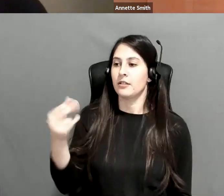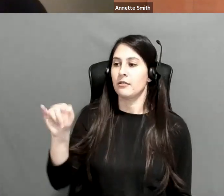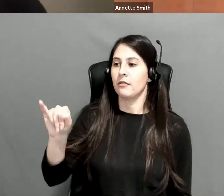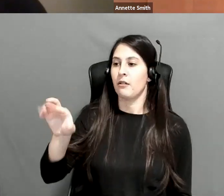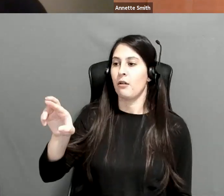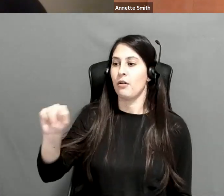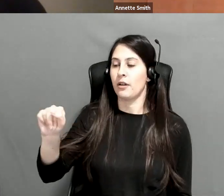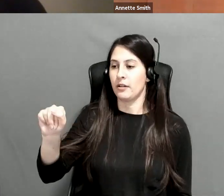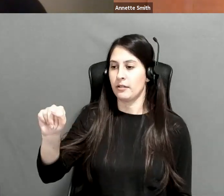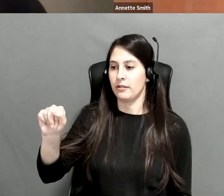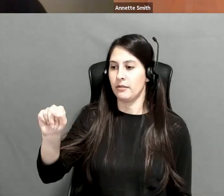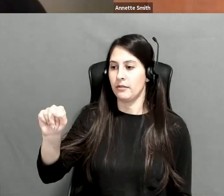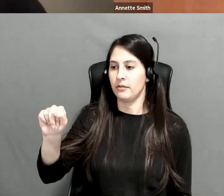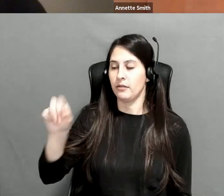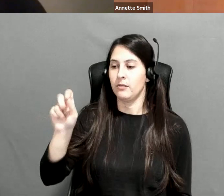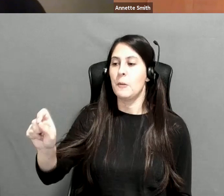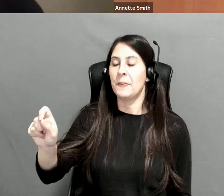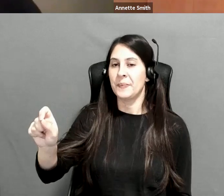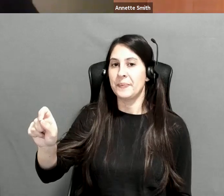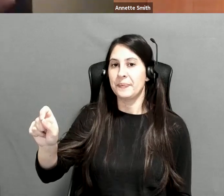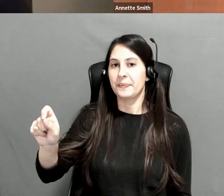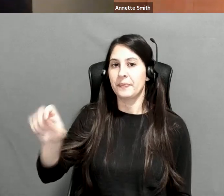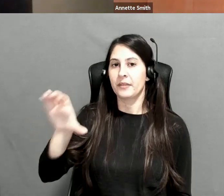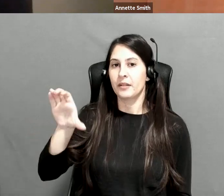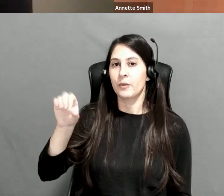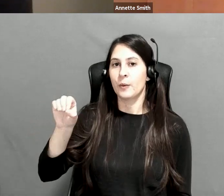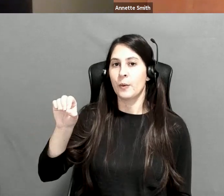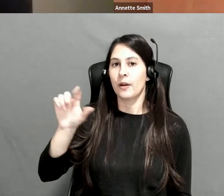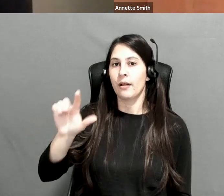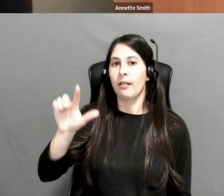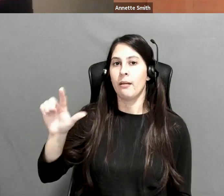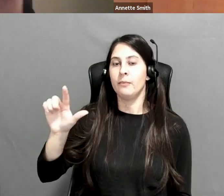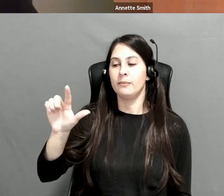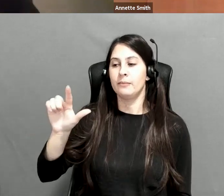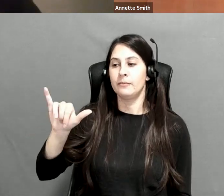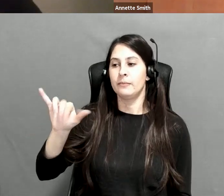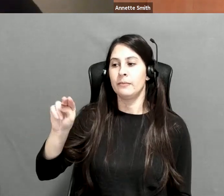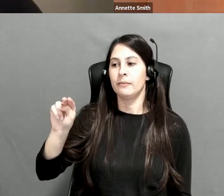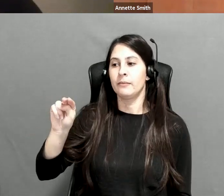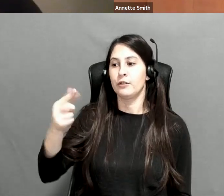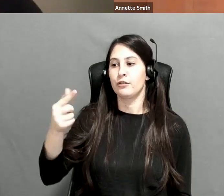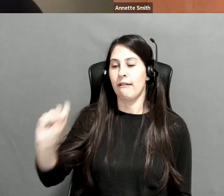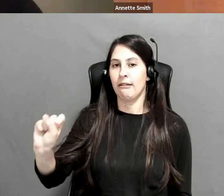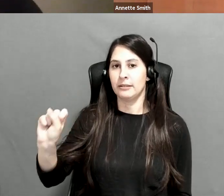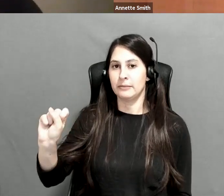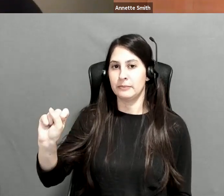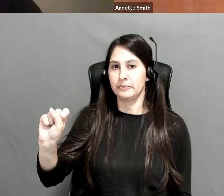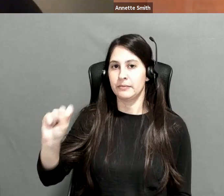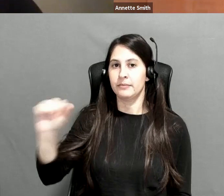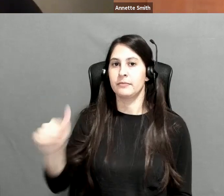What was it again?